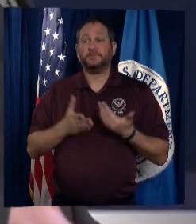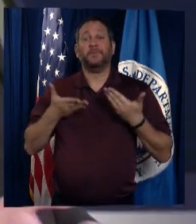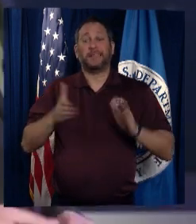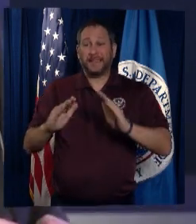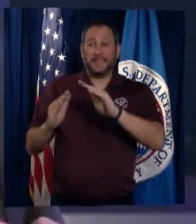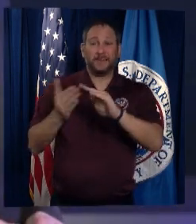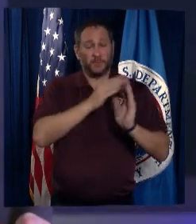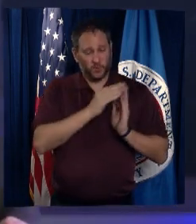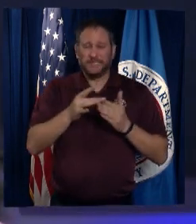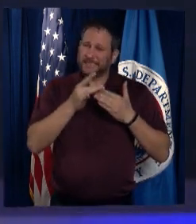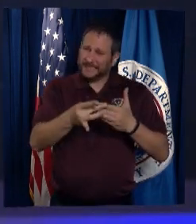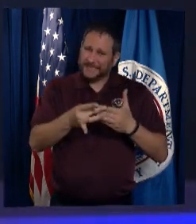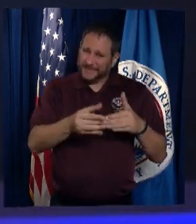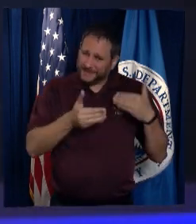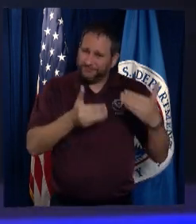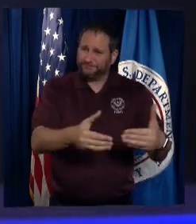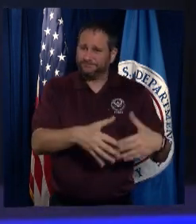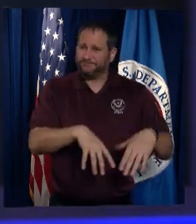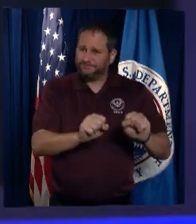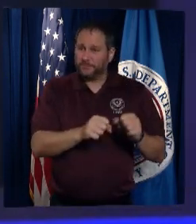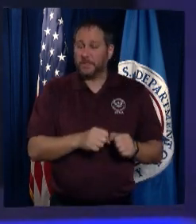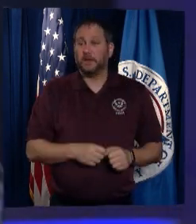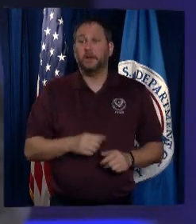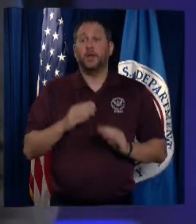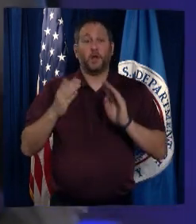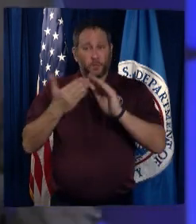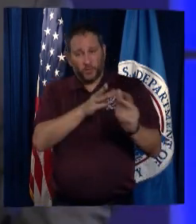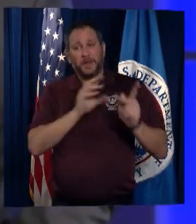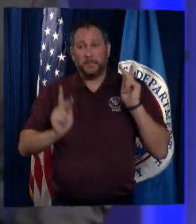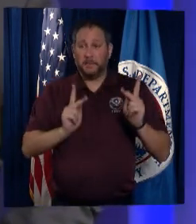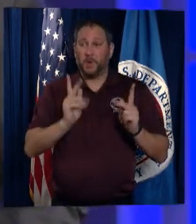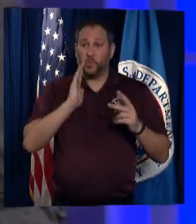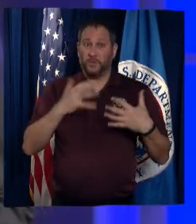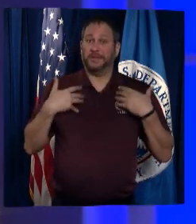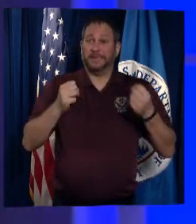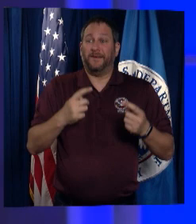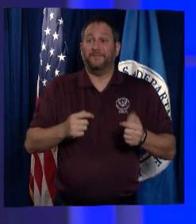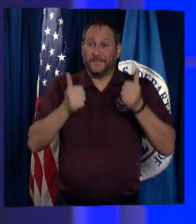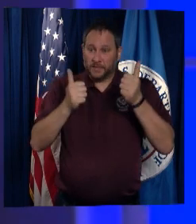Even during response work yourself into the constellations that your communities